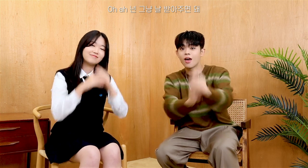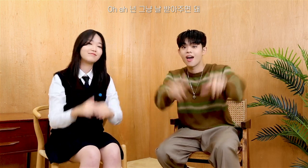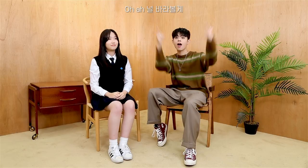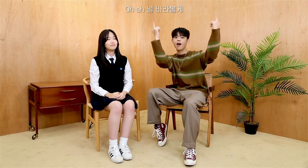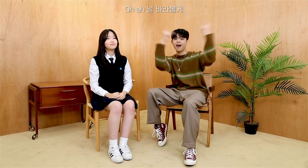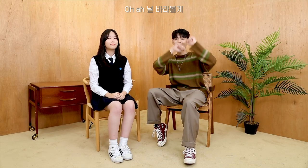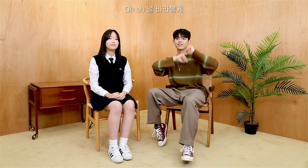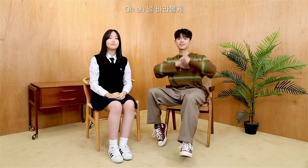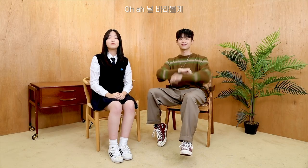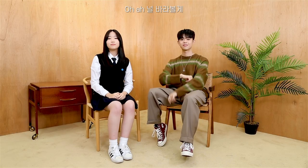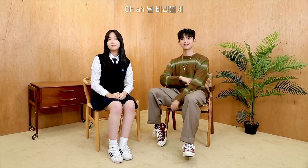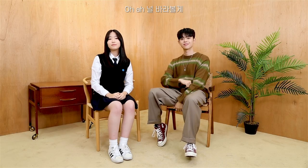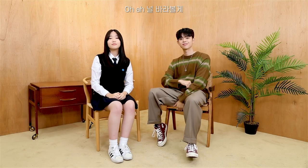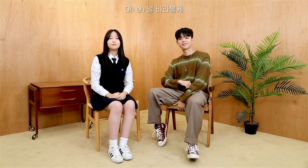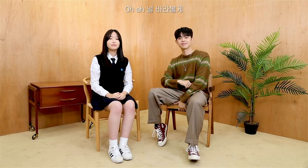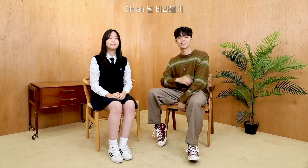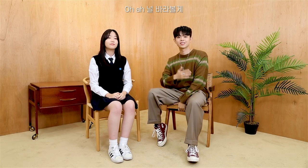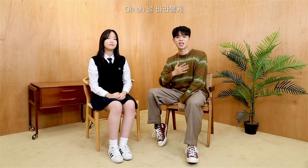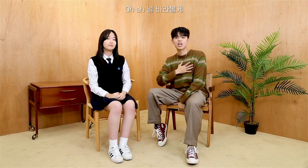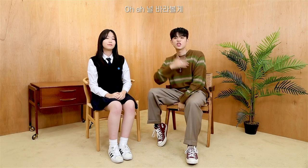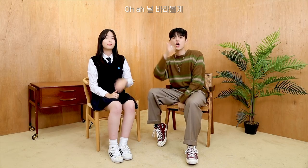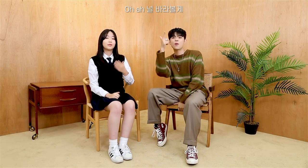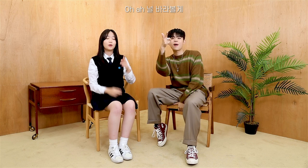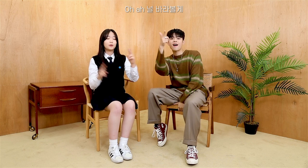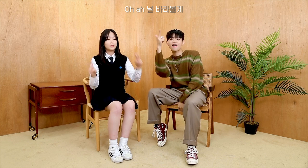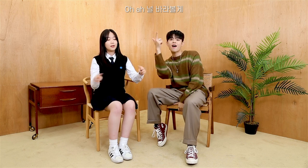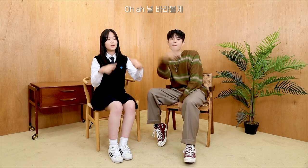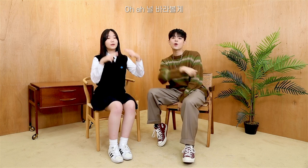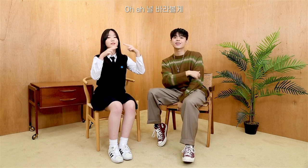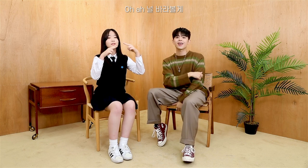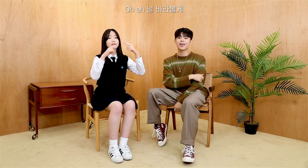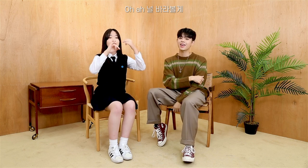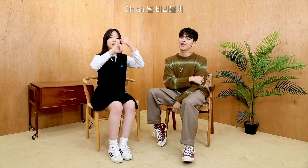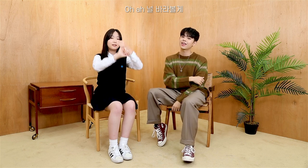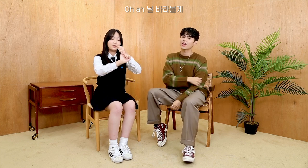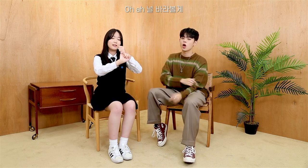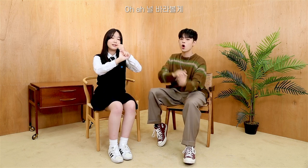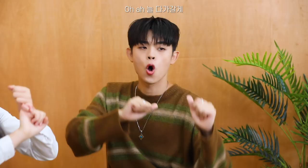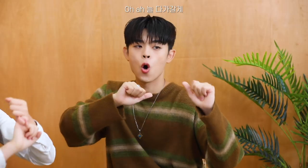Oh ah I'll look at you